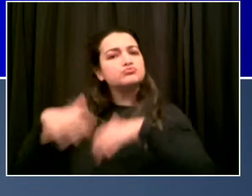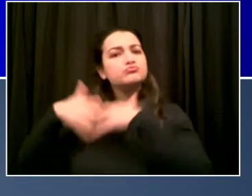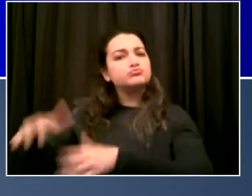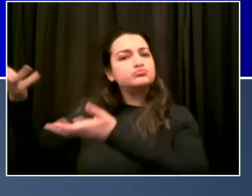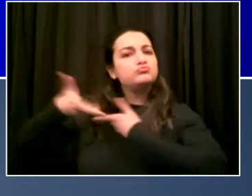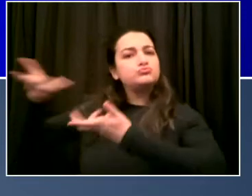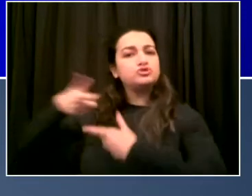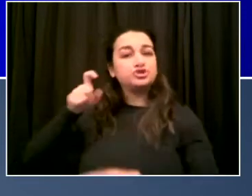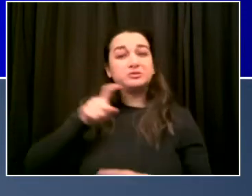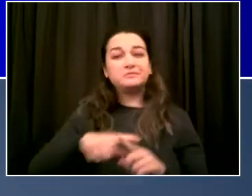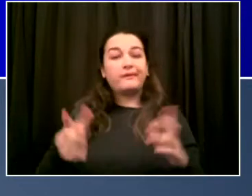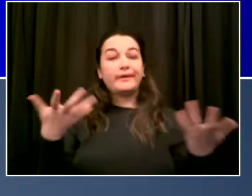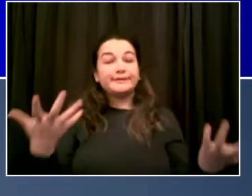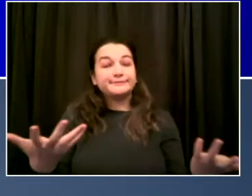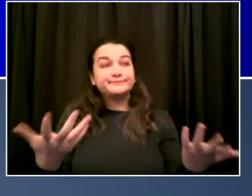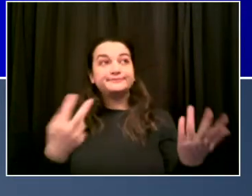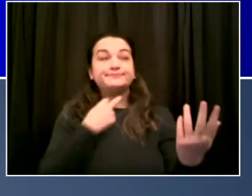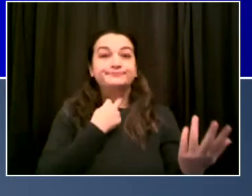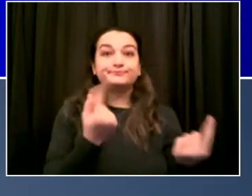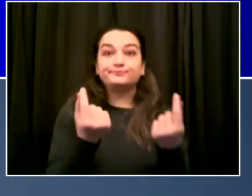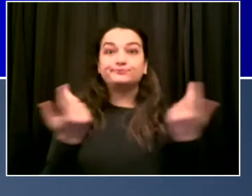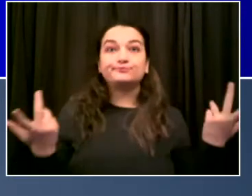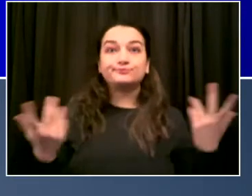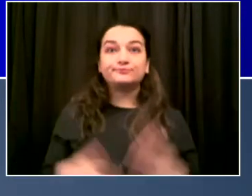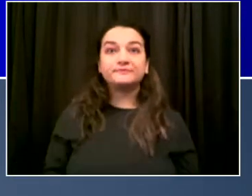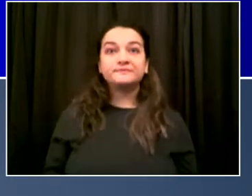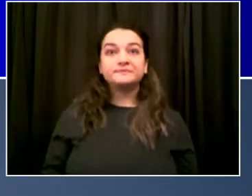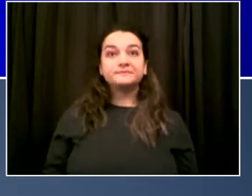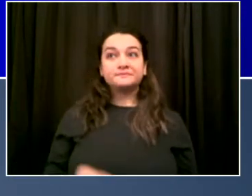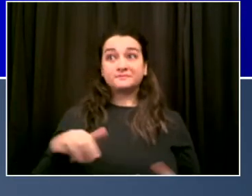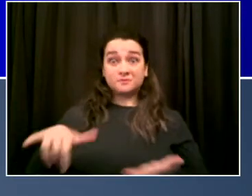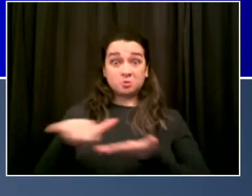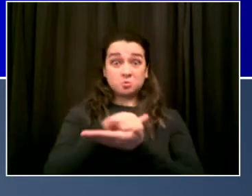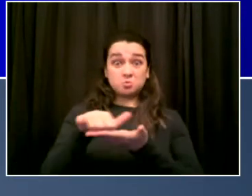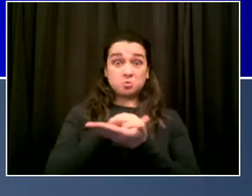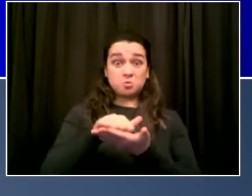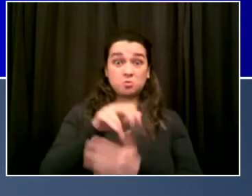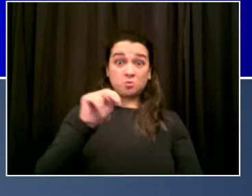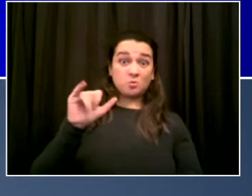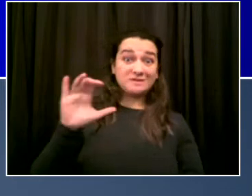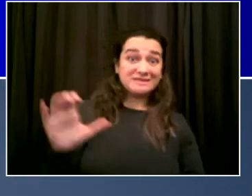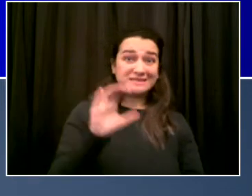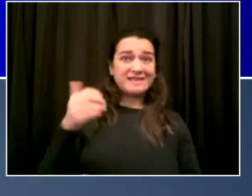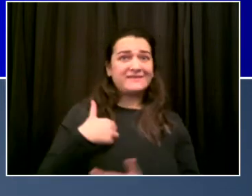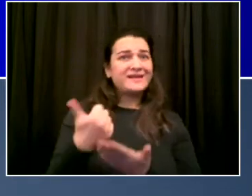WEDNESDAY. THIS IS CRAZY. THIS IS NOT THE WAY IT SHSHUOLD BE. WE NEED D THE